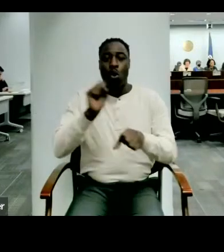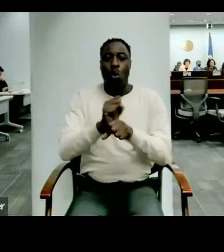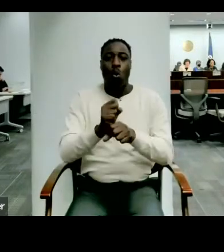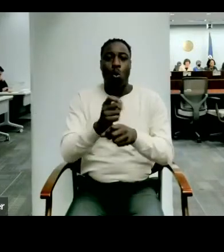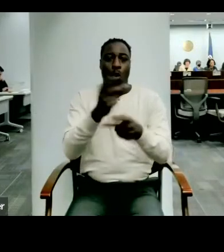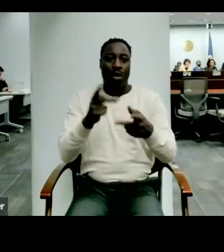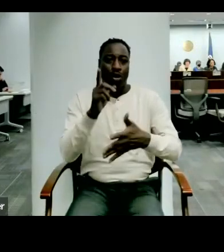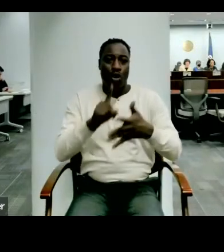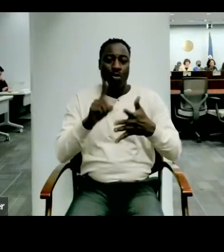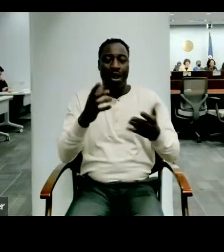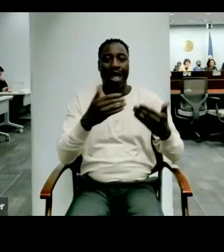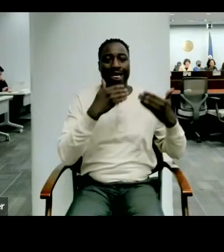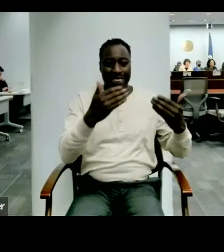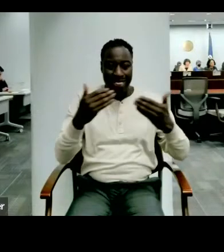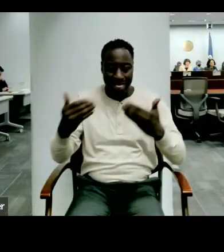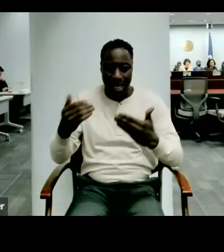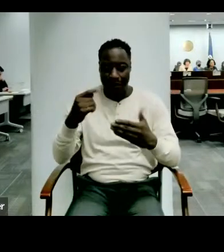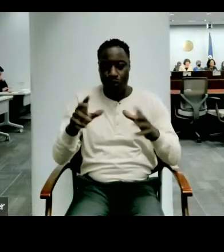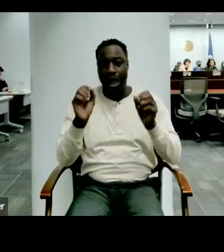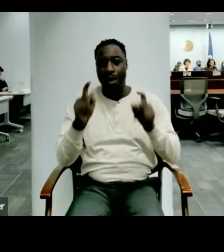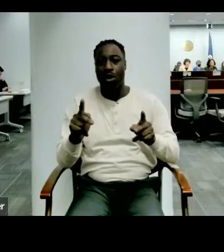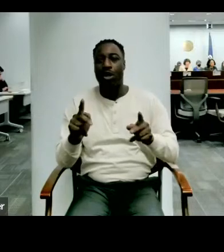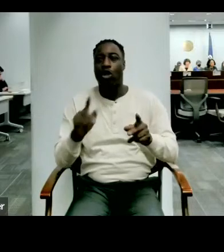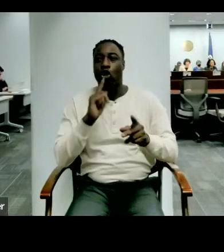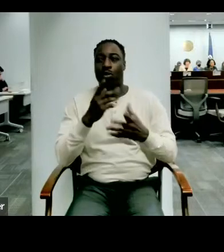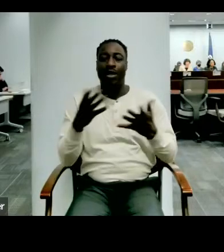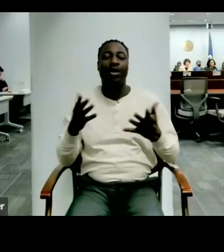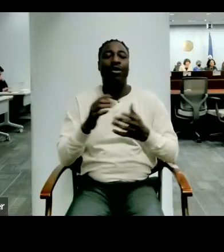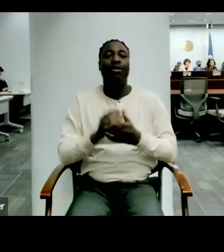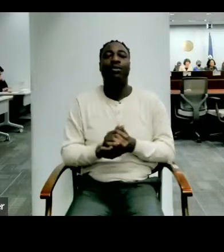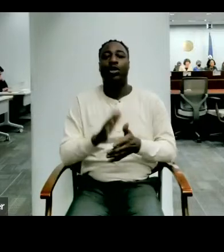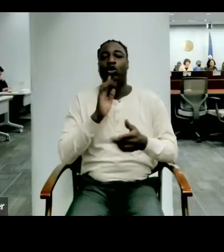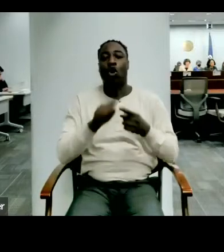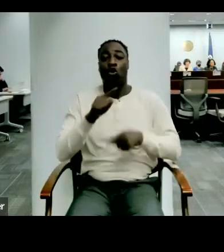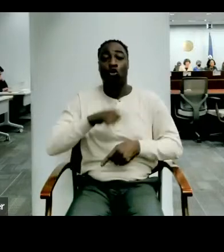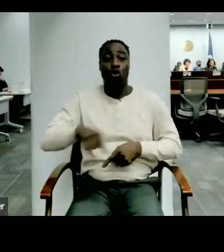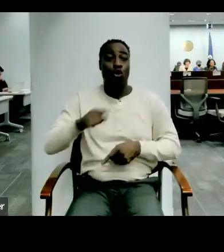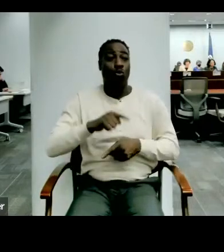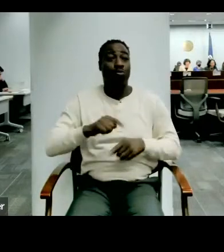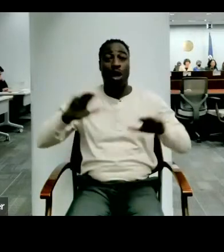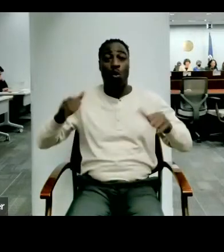I thank you so much for the opportunity to be here to speak with you and I welcome your questions W